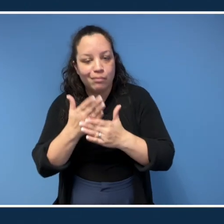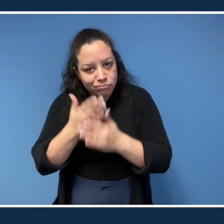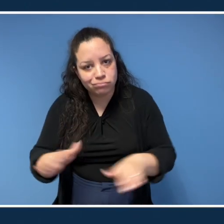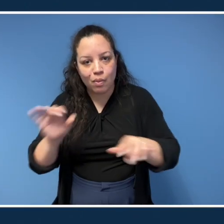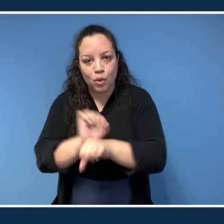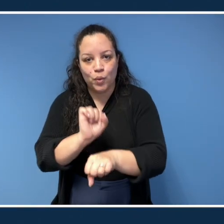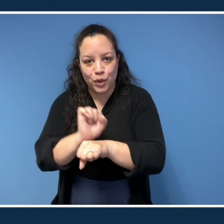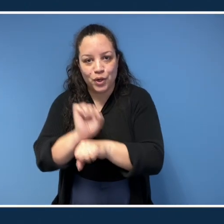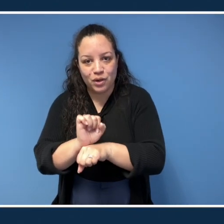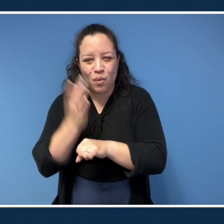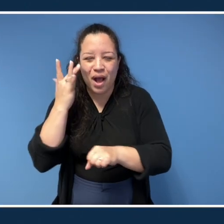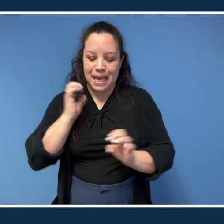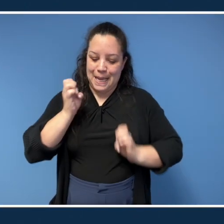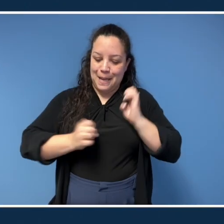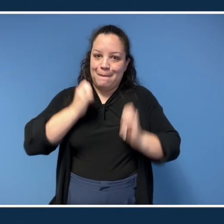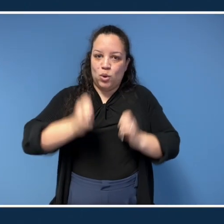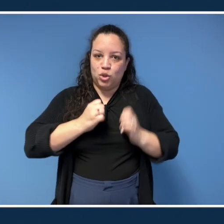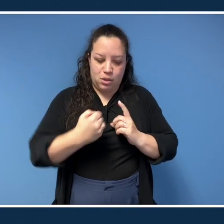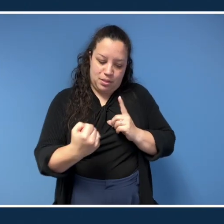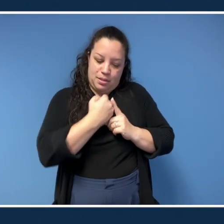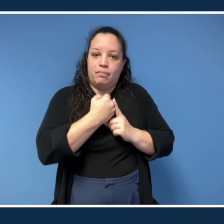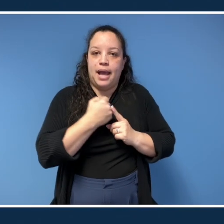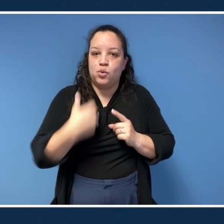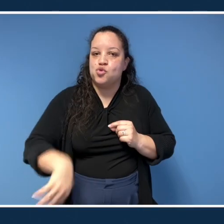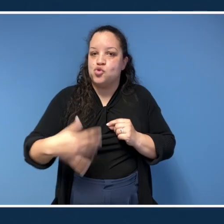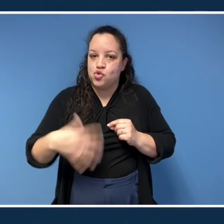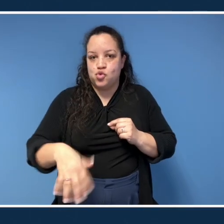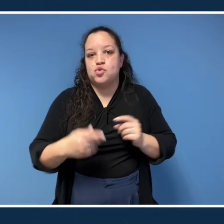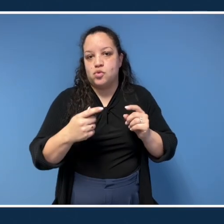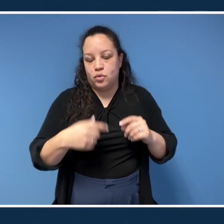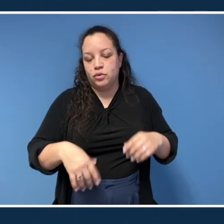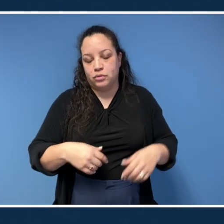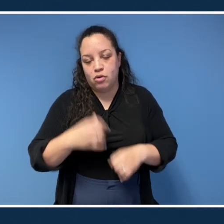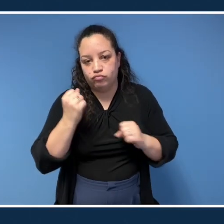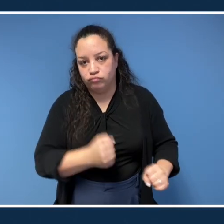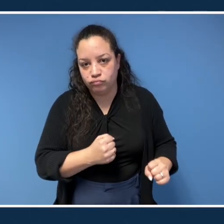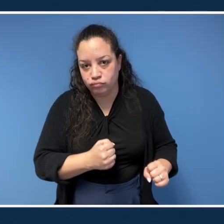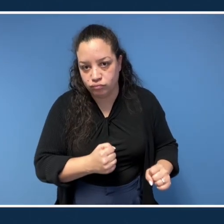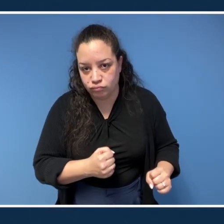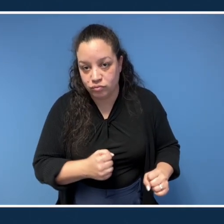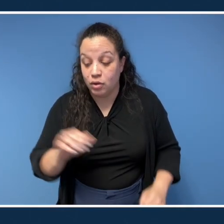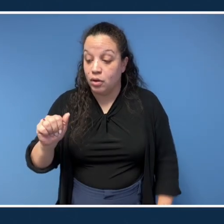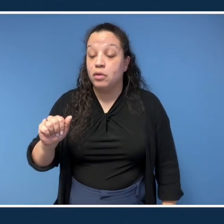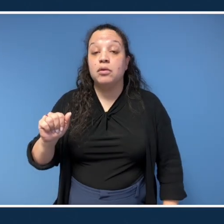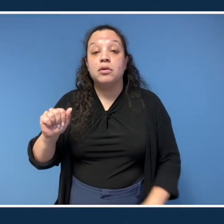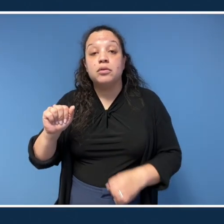the the emotional labour and the toll that takes on us. So yes, I do think that, you know, allyship is gonna look different to